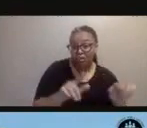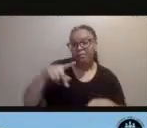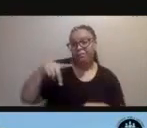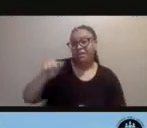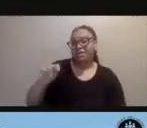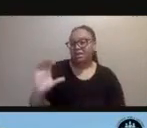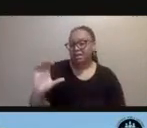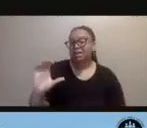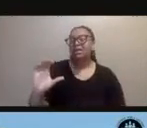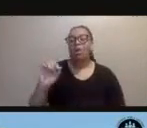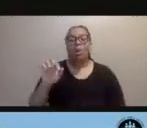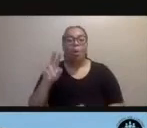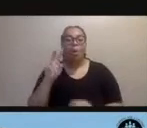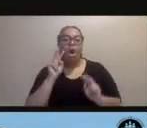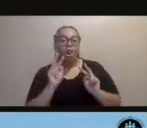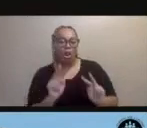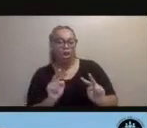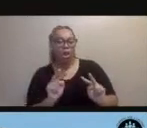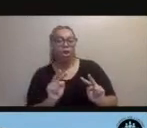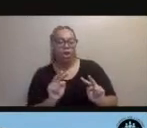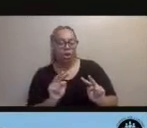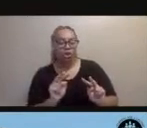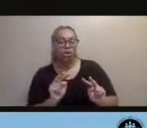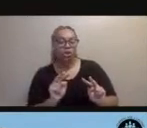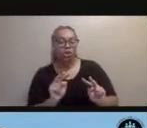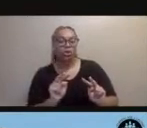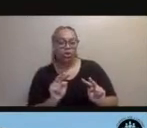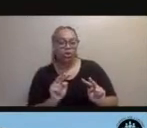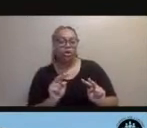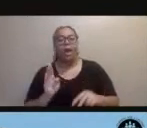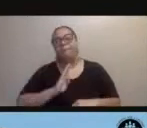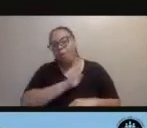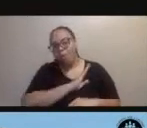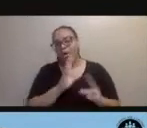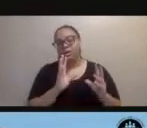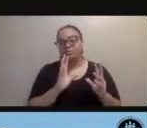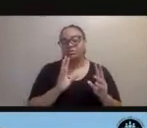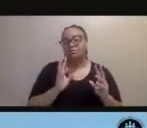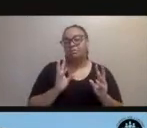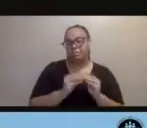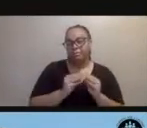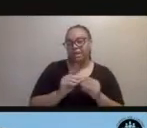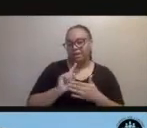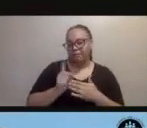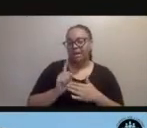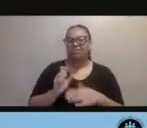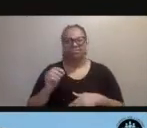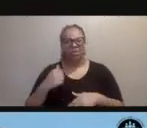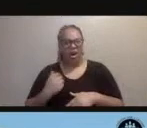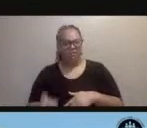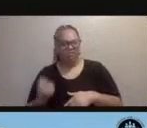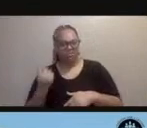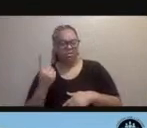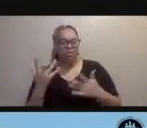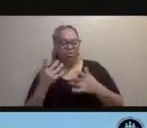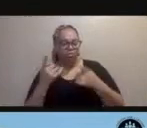E THOSE.